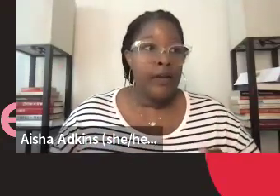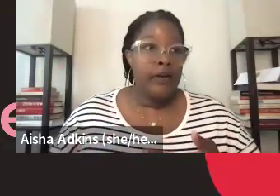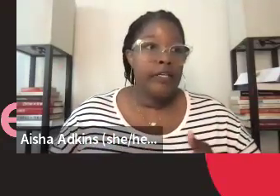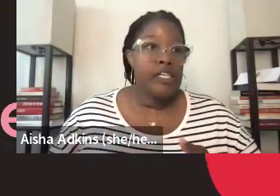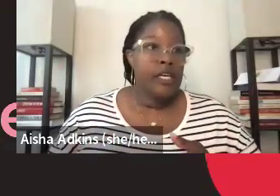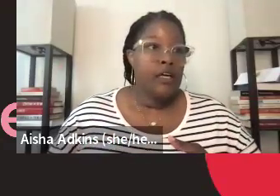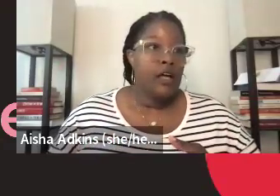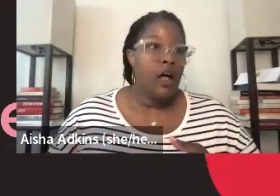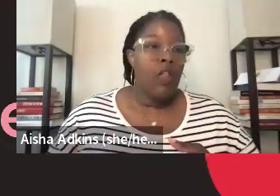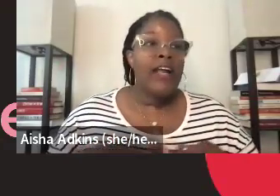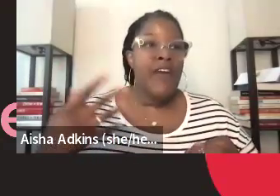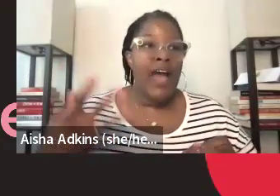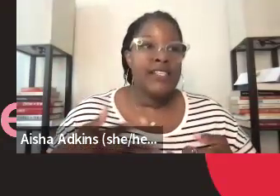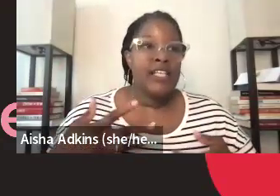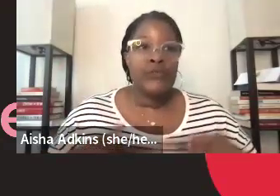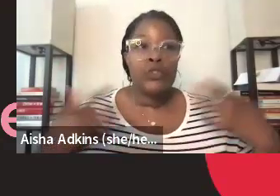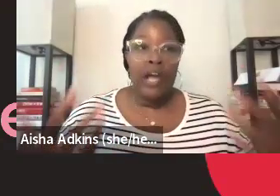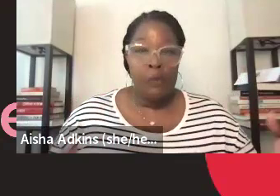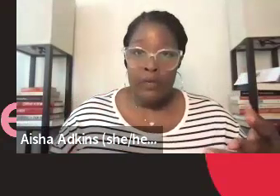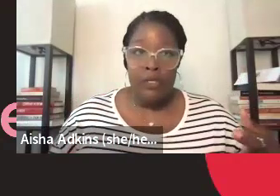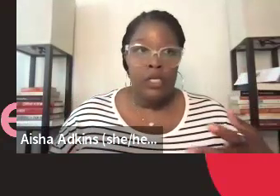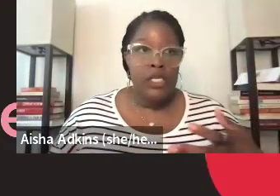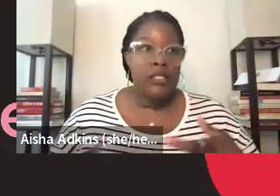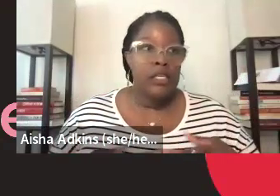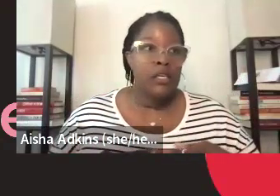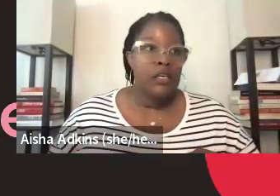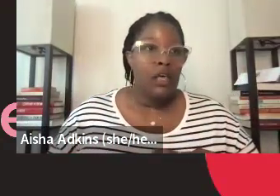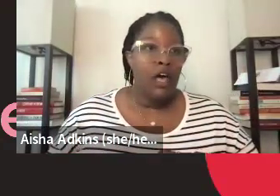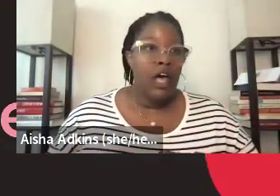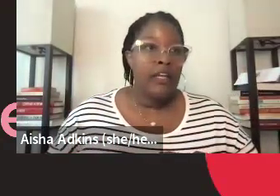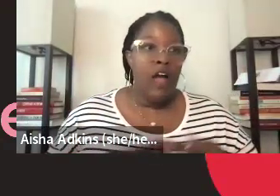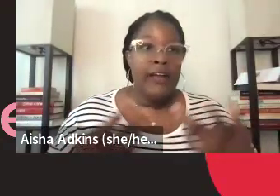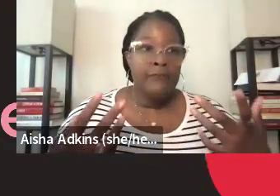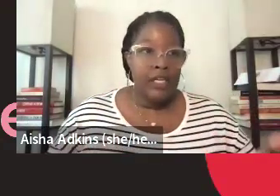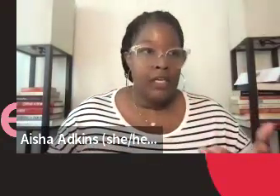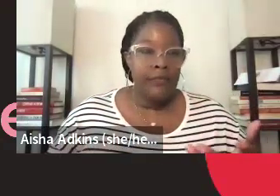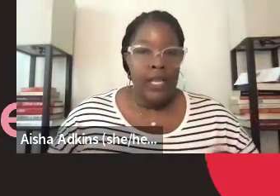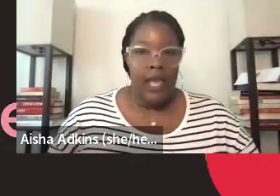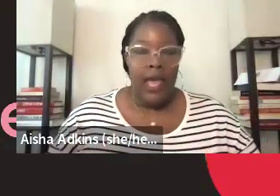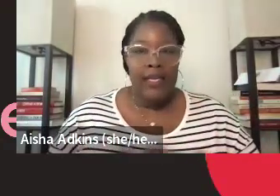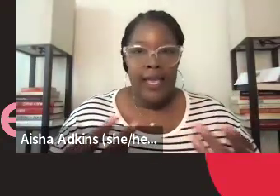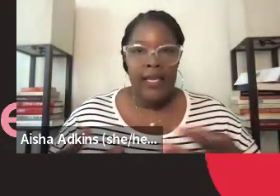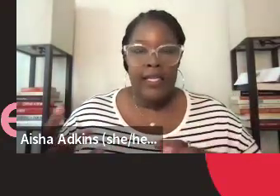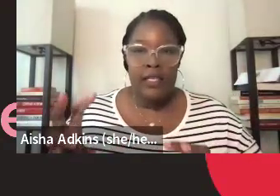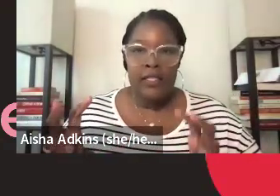care, a lack of access for tribal communities, and a lack of funding and again, it does